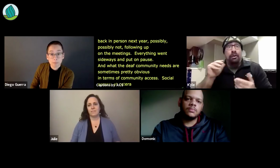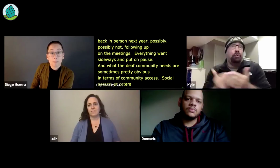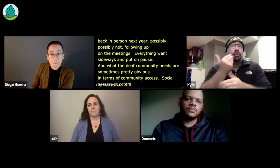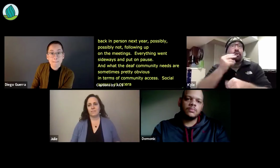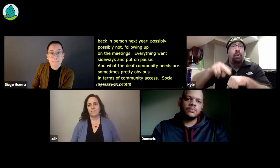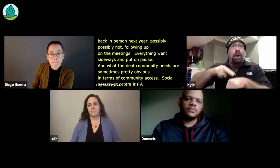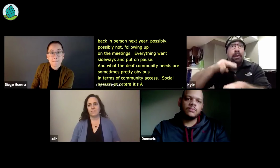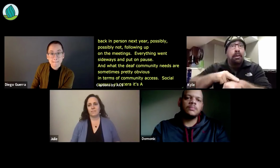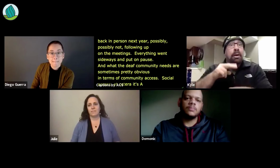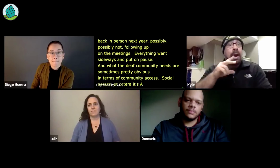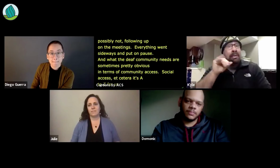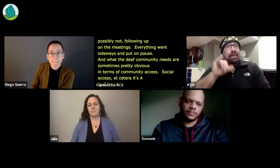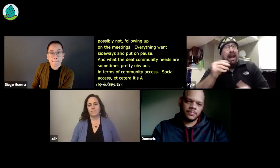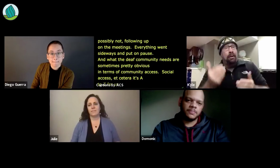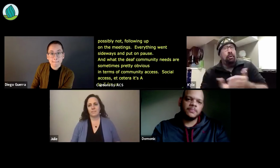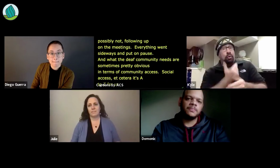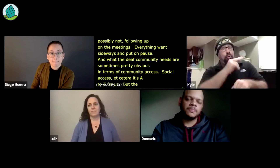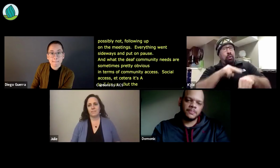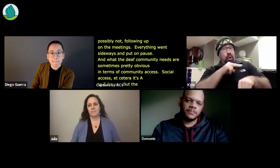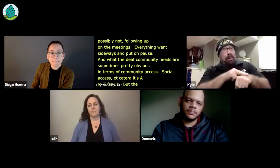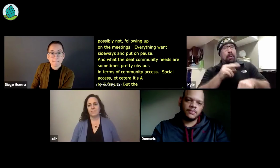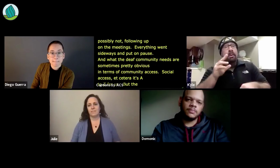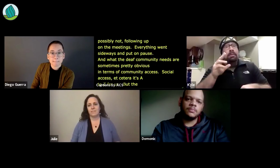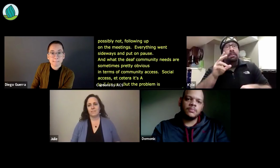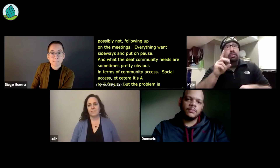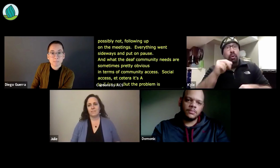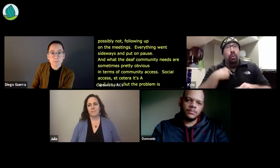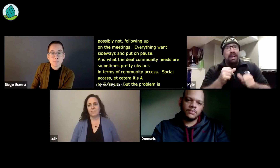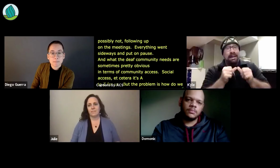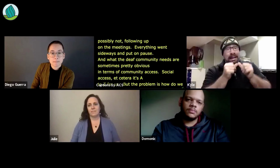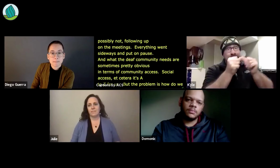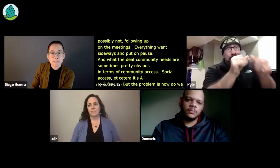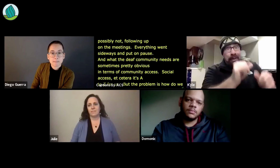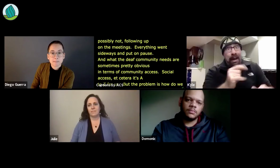And the new normal is do we keep on keeping on. Do we wait until the later?